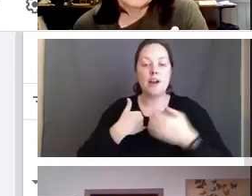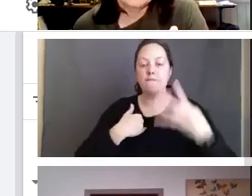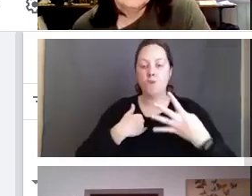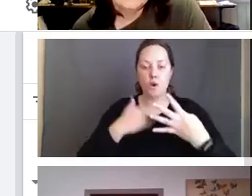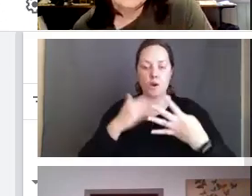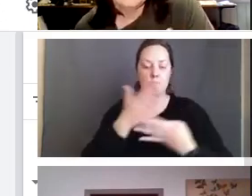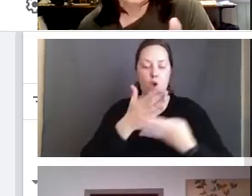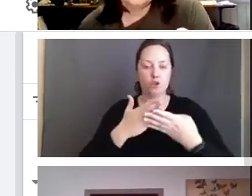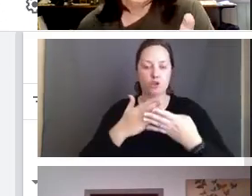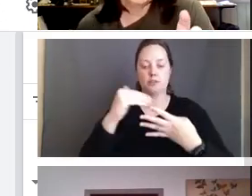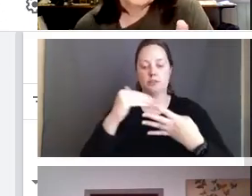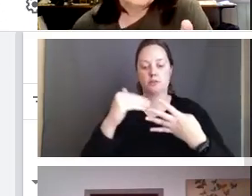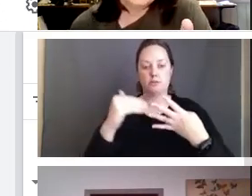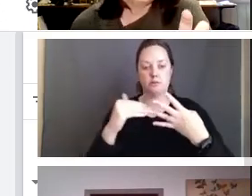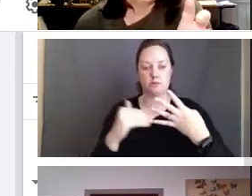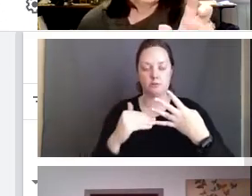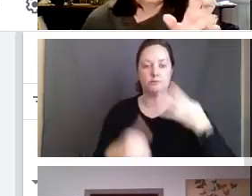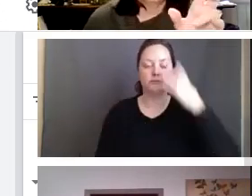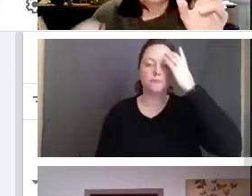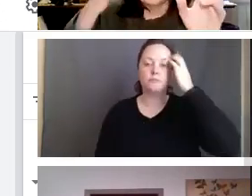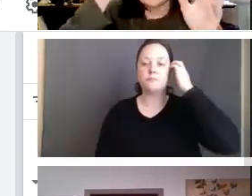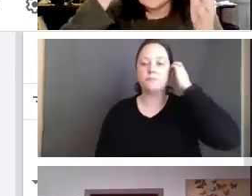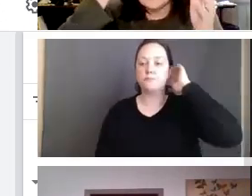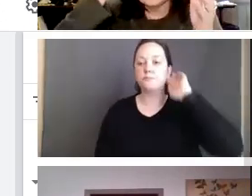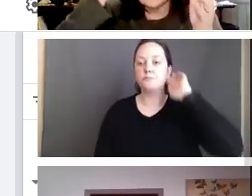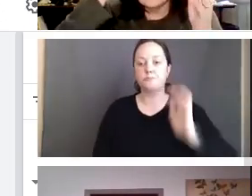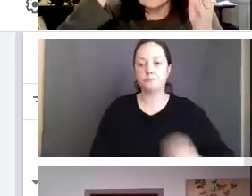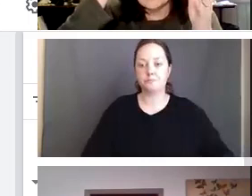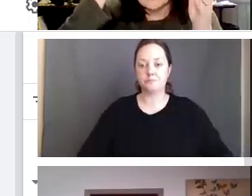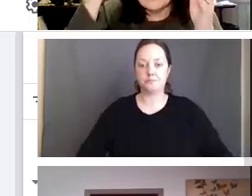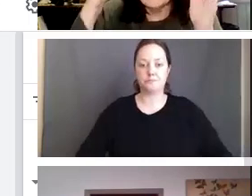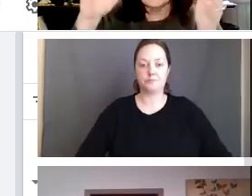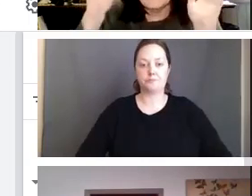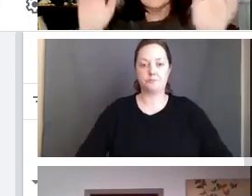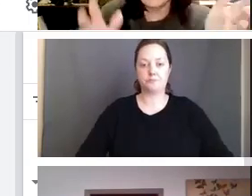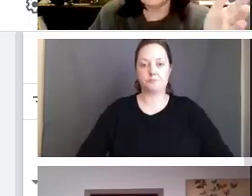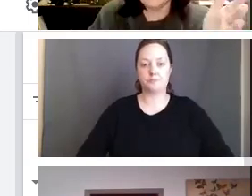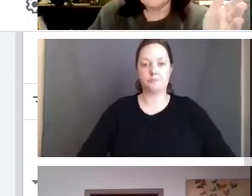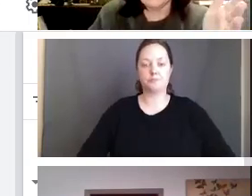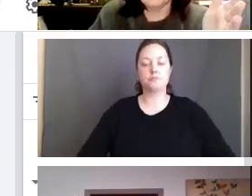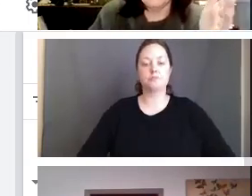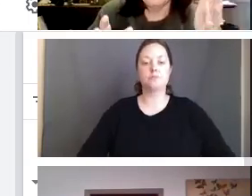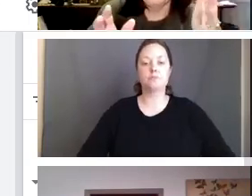Ah, Let's say I am just putting in anything random. Tractors.